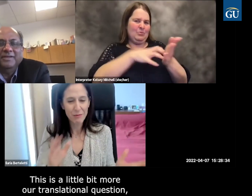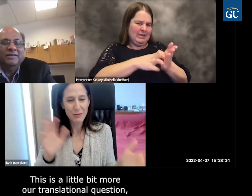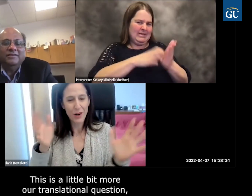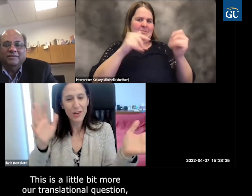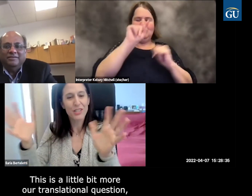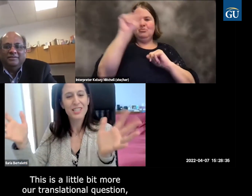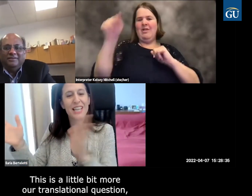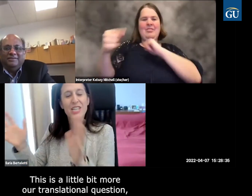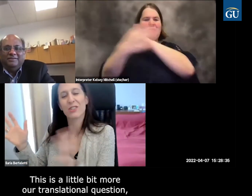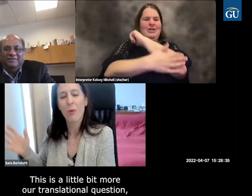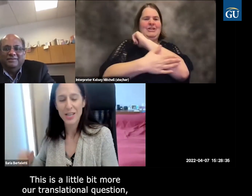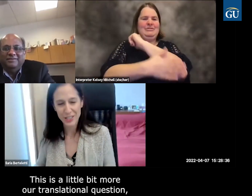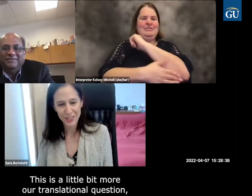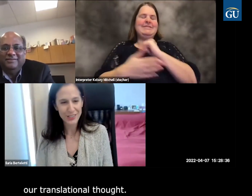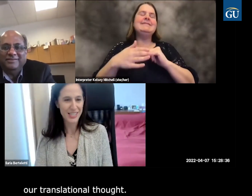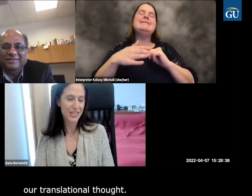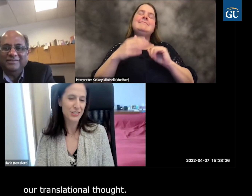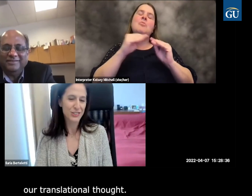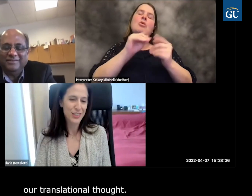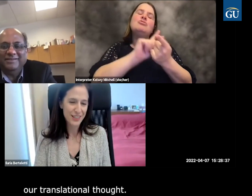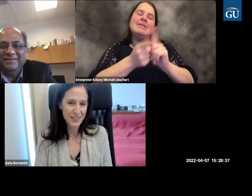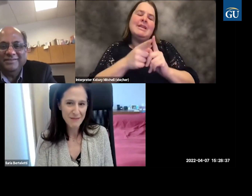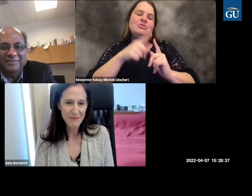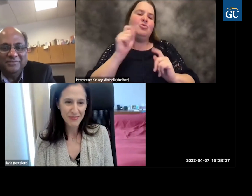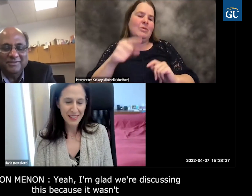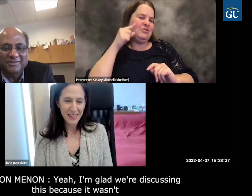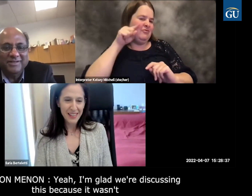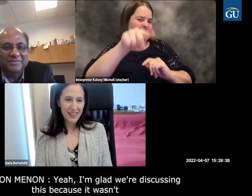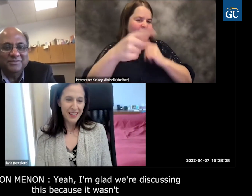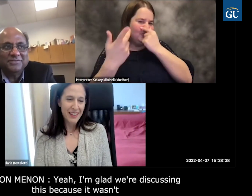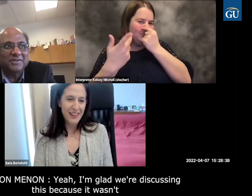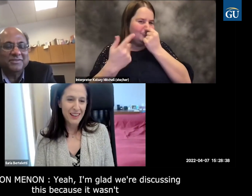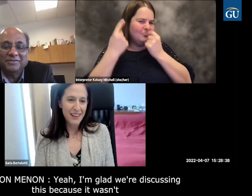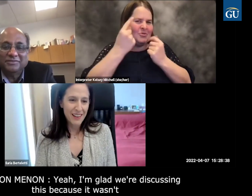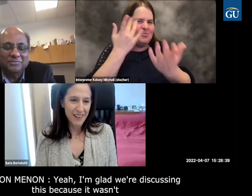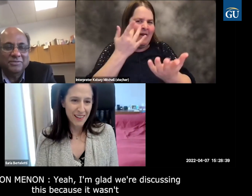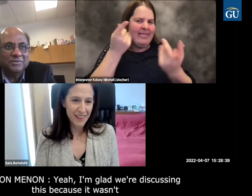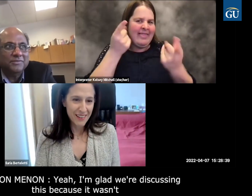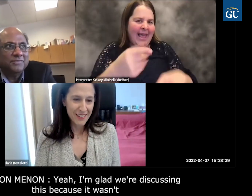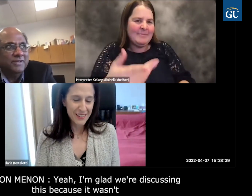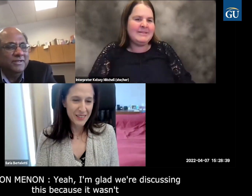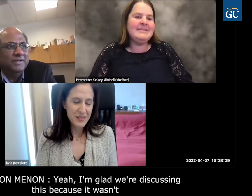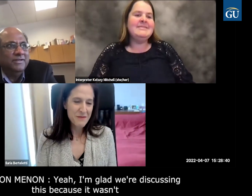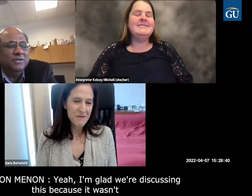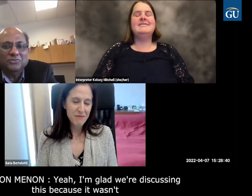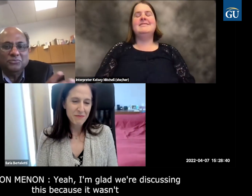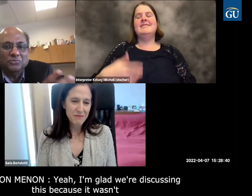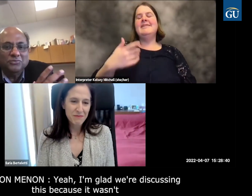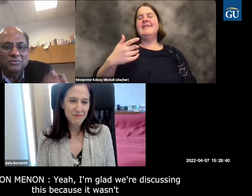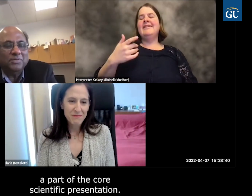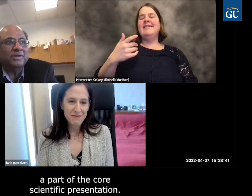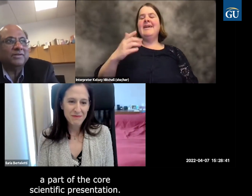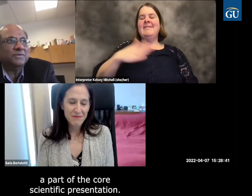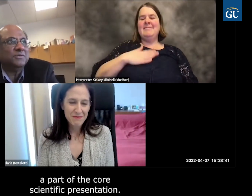bit more our translational question our translational talk yeah and i'm glad we're discussing this because